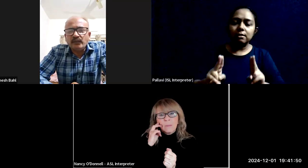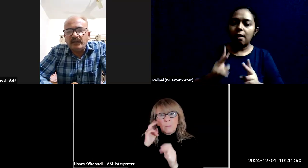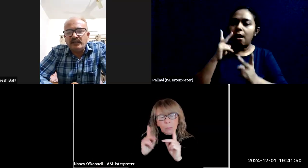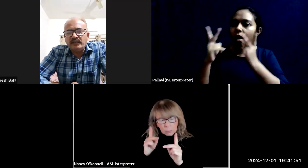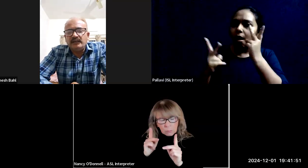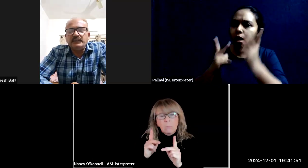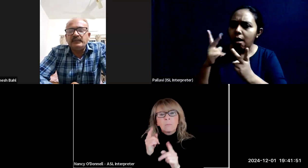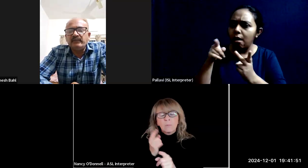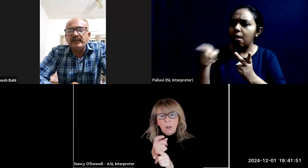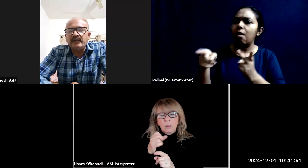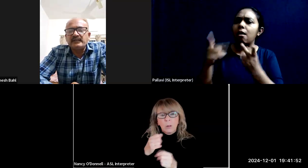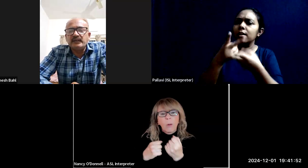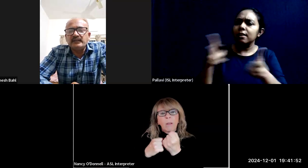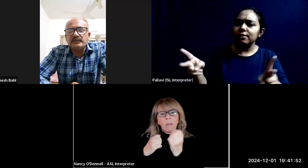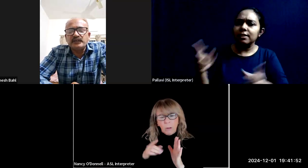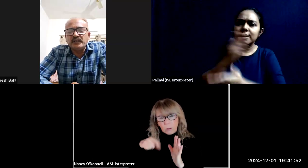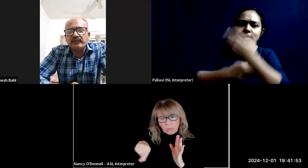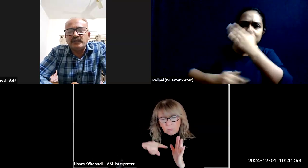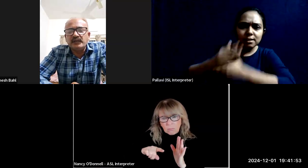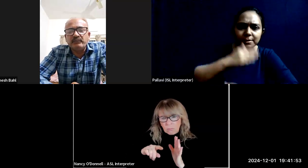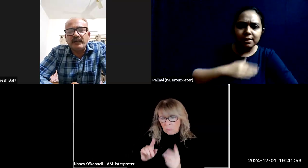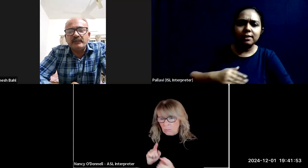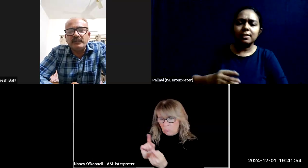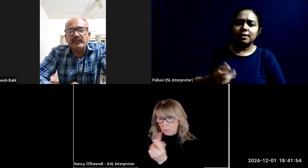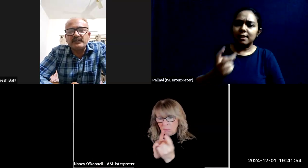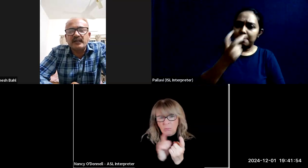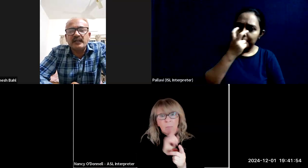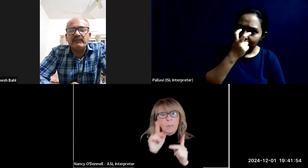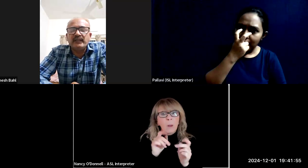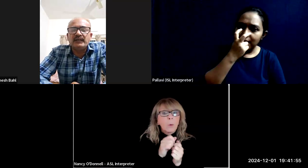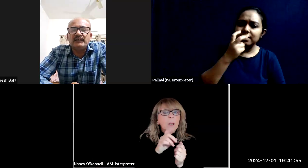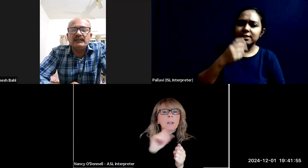And he saw people with disabilities especially visually impaired people struggling with the